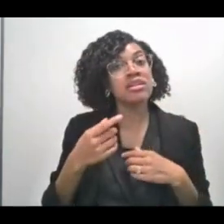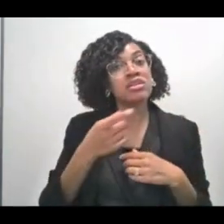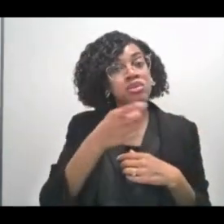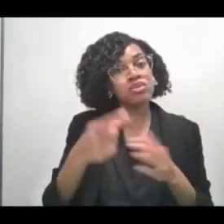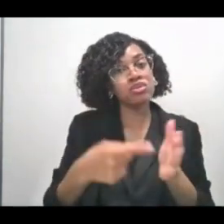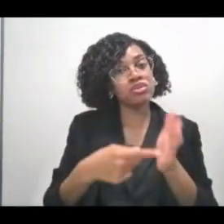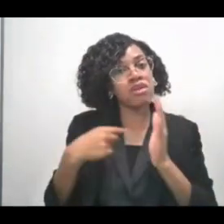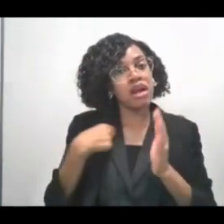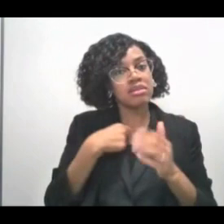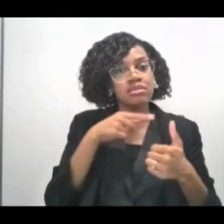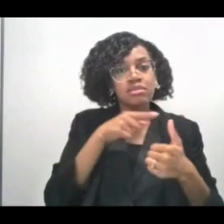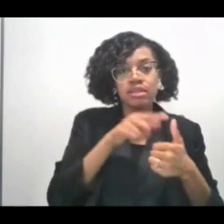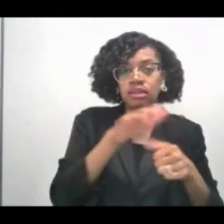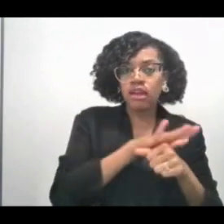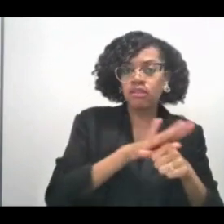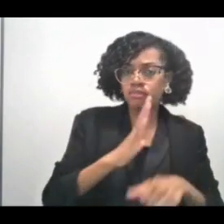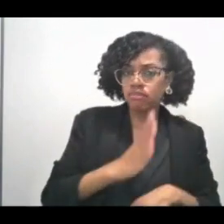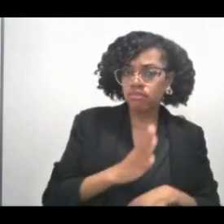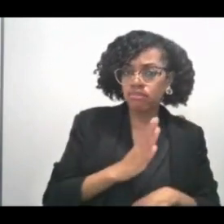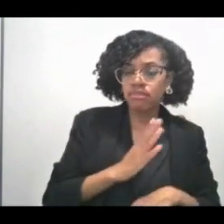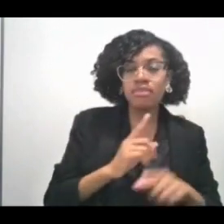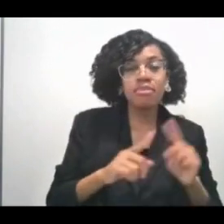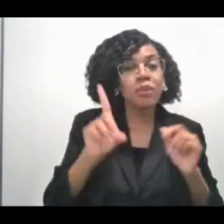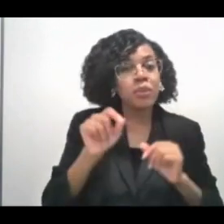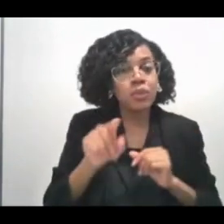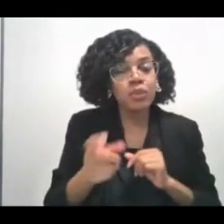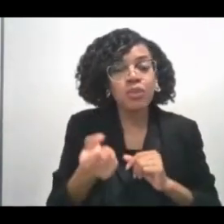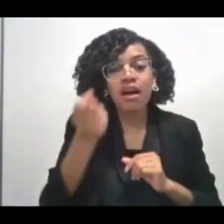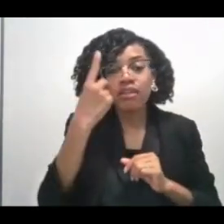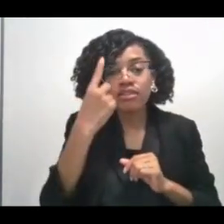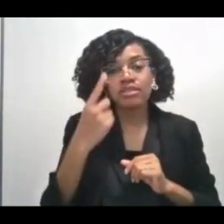the idea of climate resilience, and that we've missed something